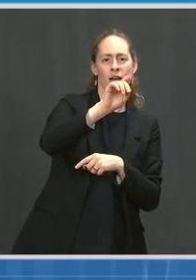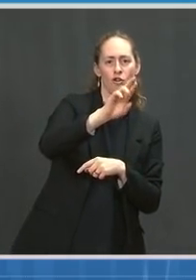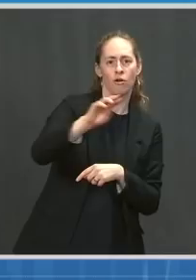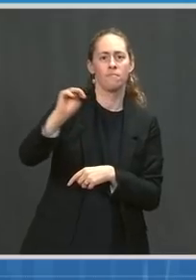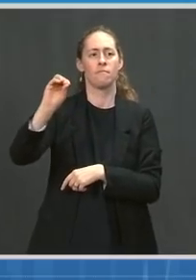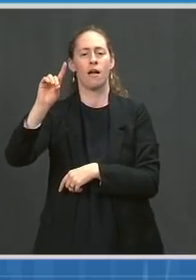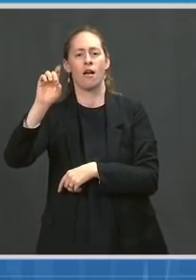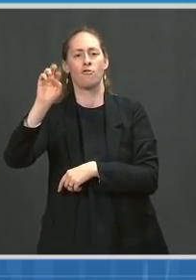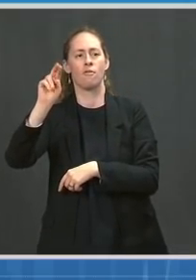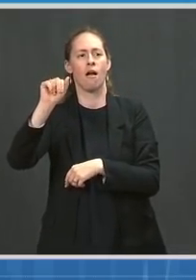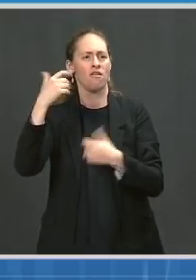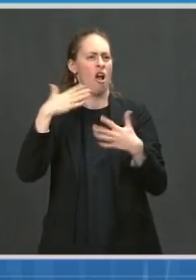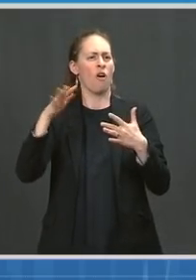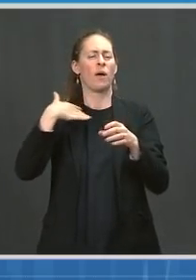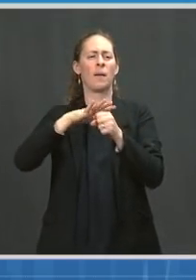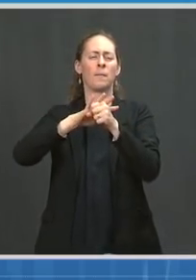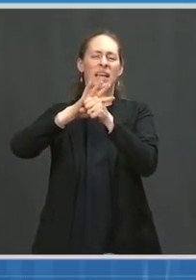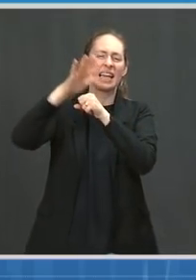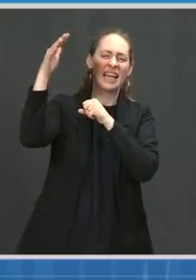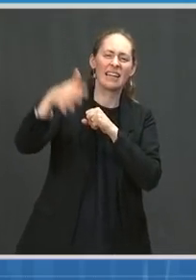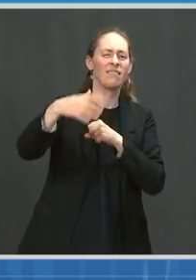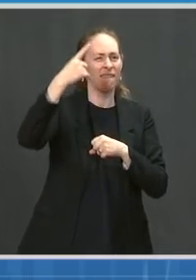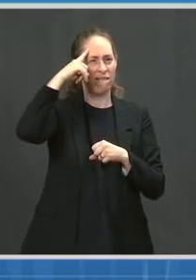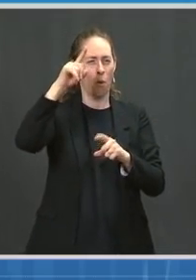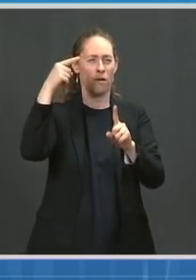for 300 million Americans by the end of July.